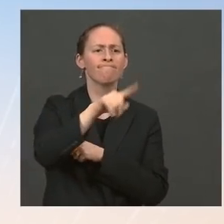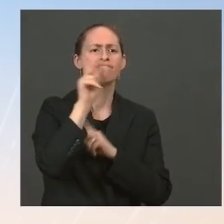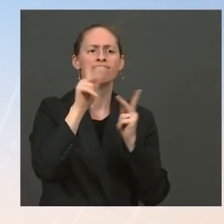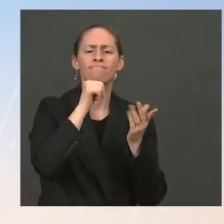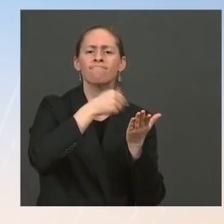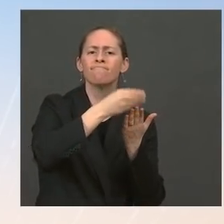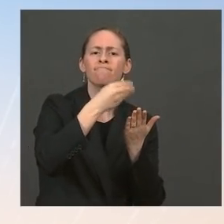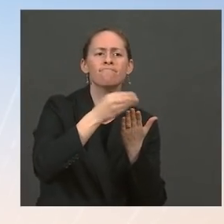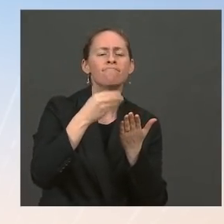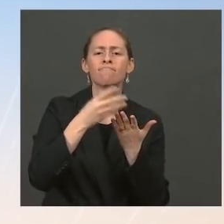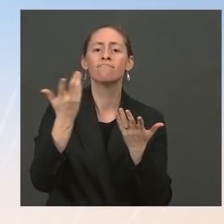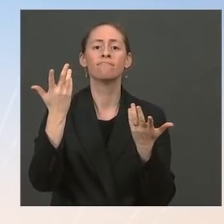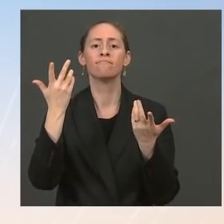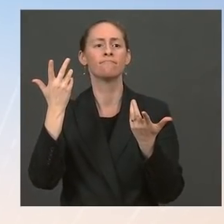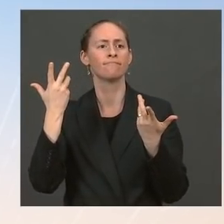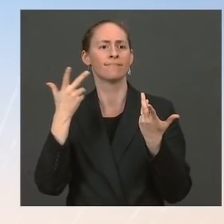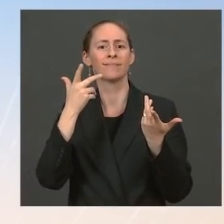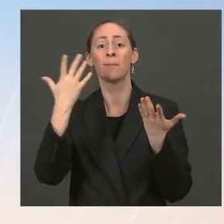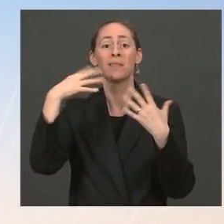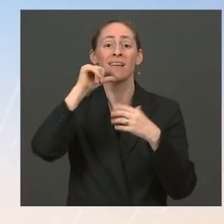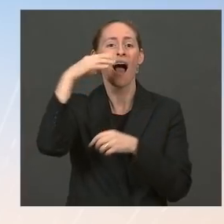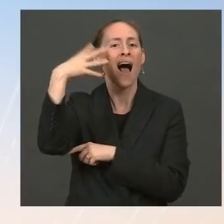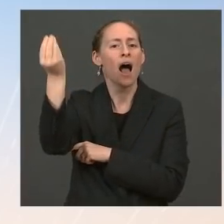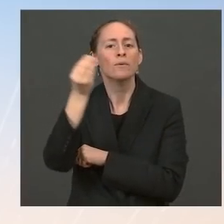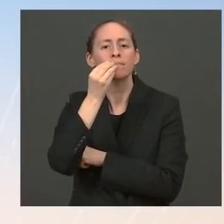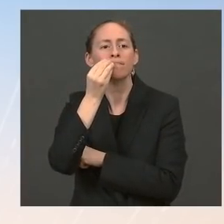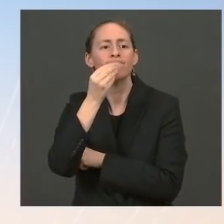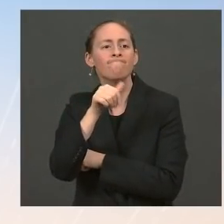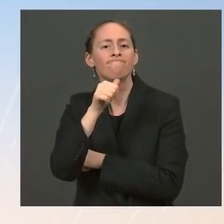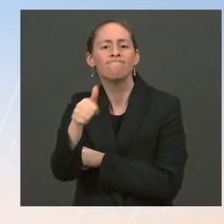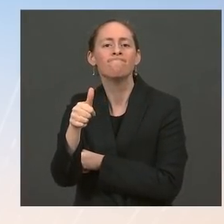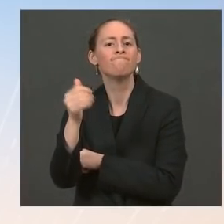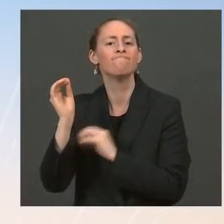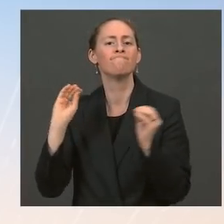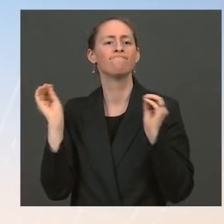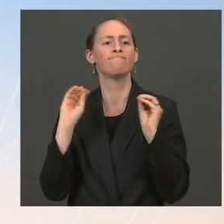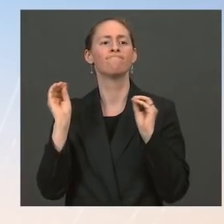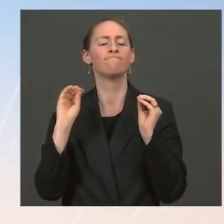and doing things that American families normally do, they're buying a lot of goods.